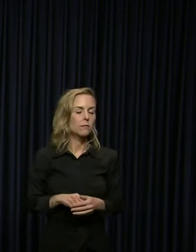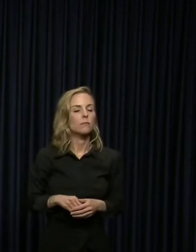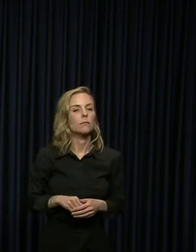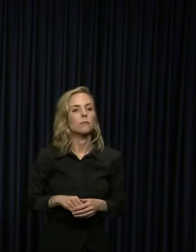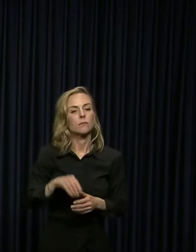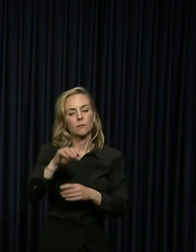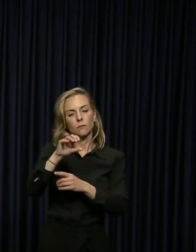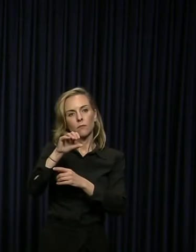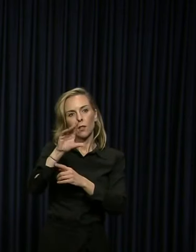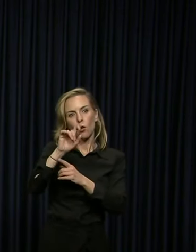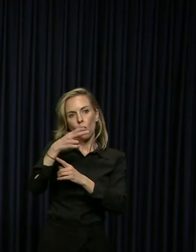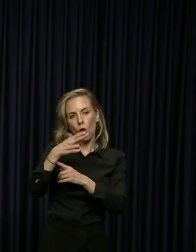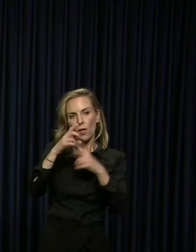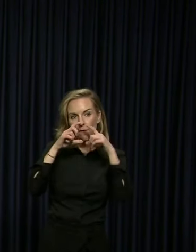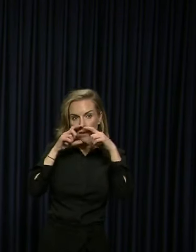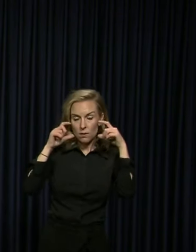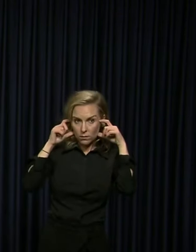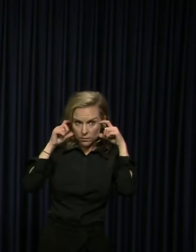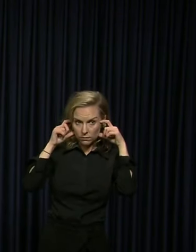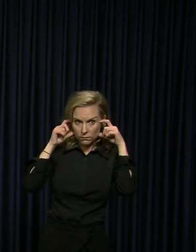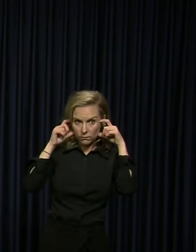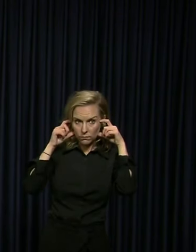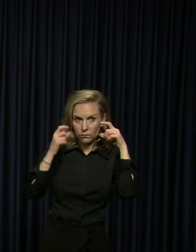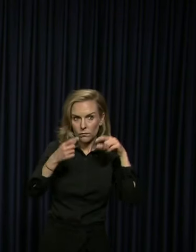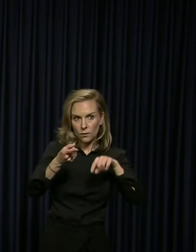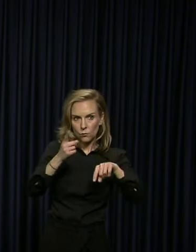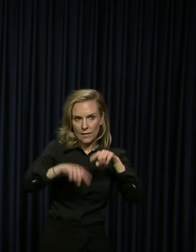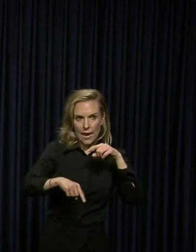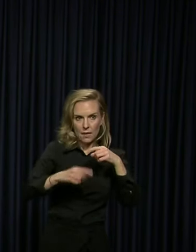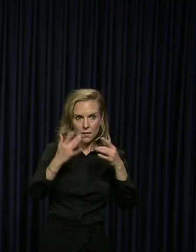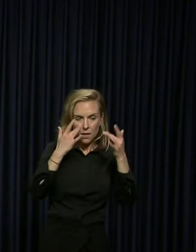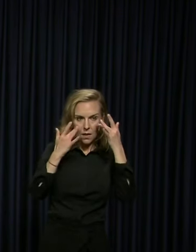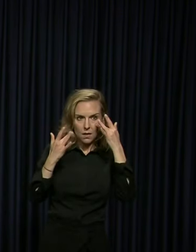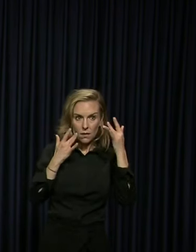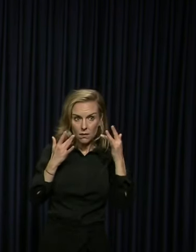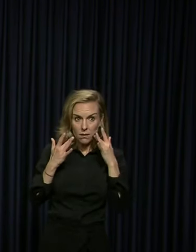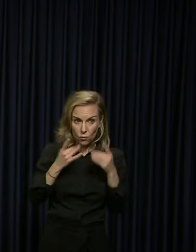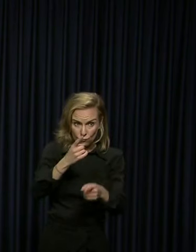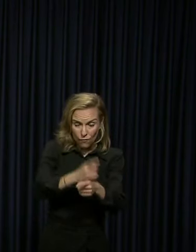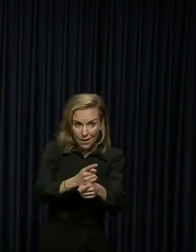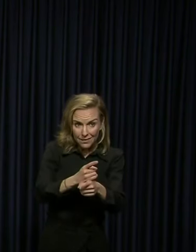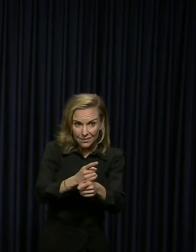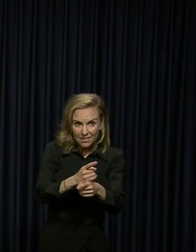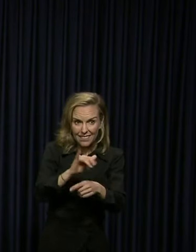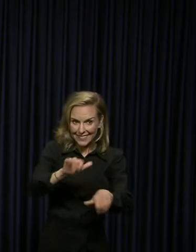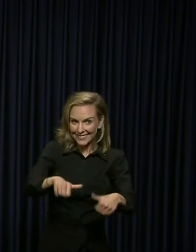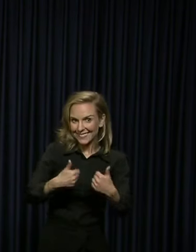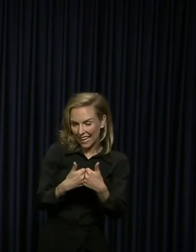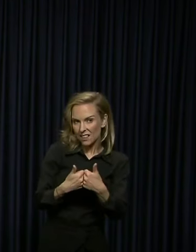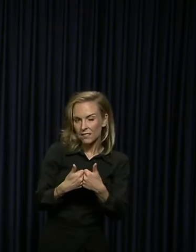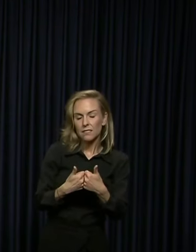MEDICAID FROM SECRETARY ERIC